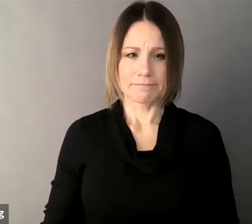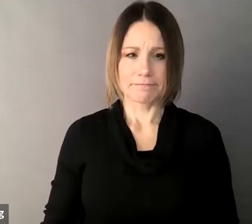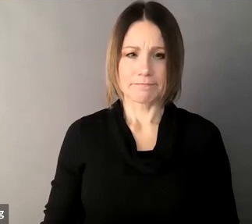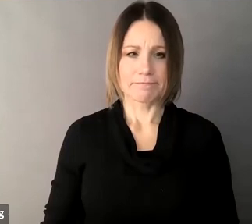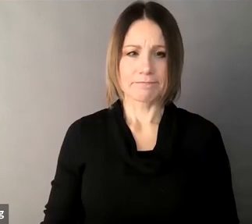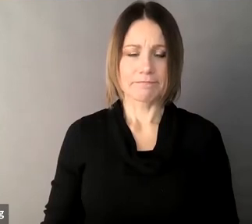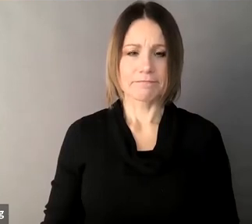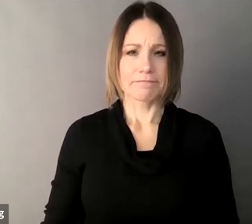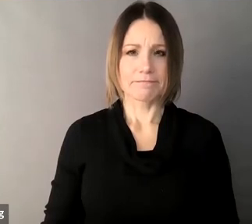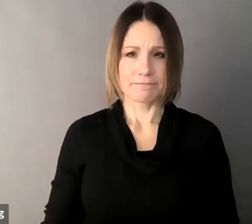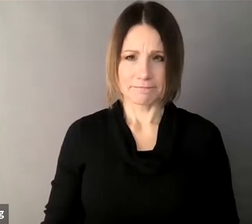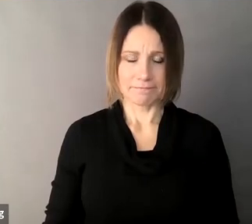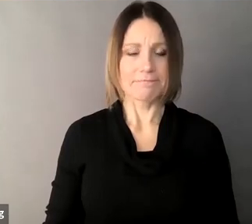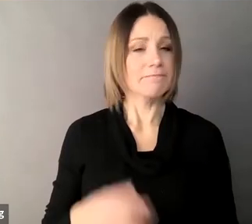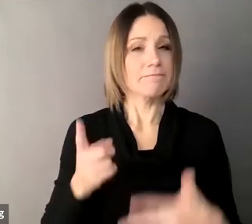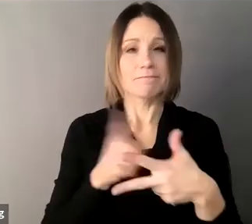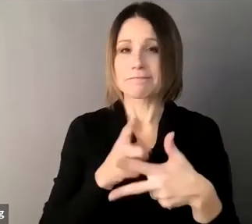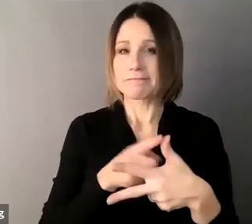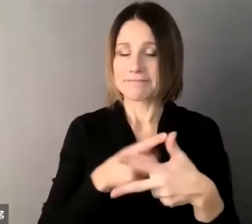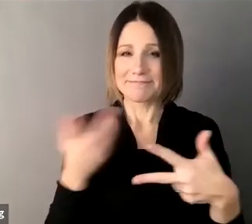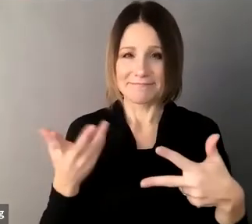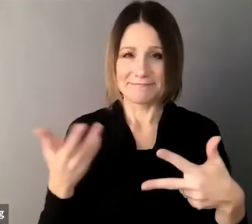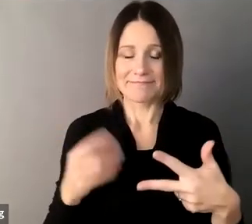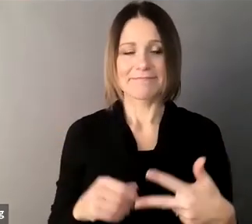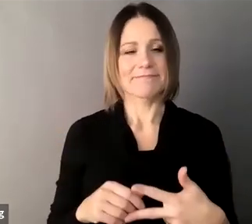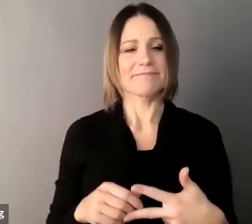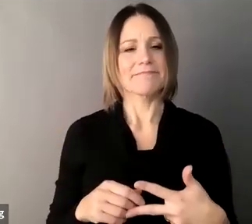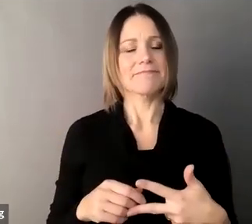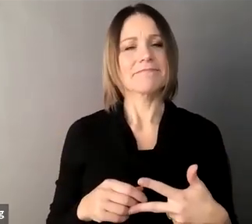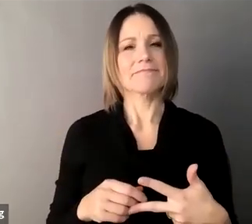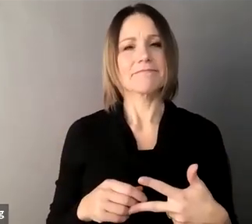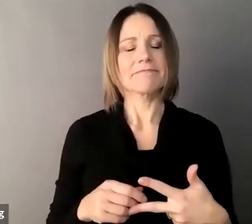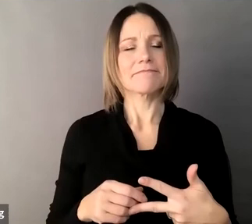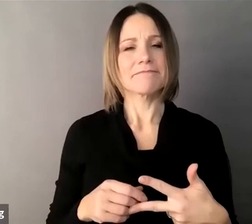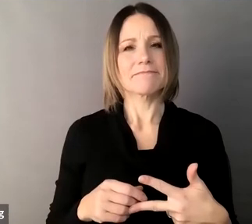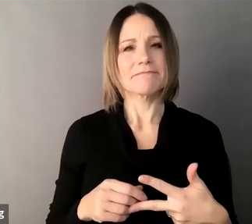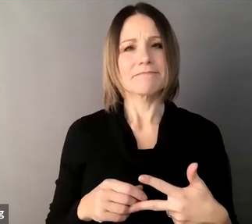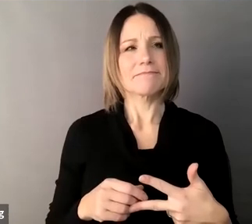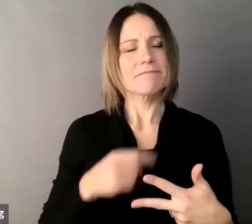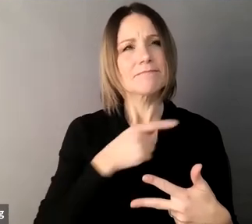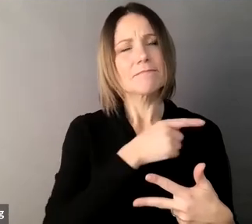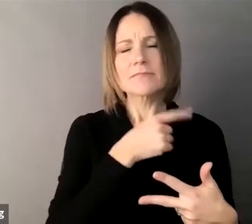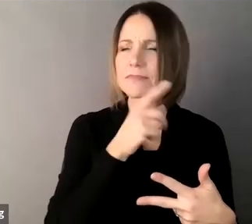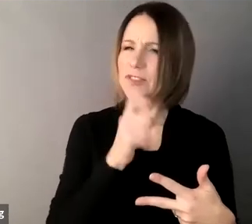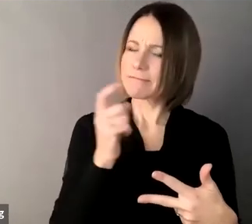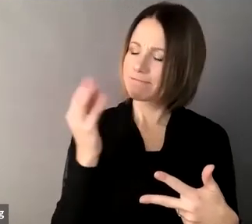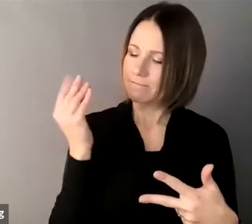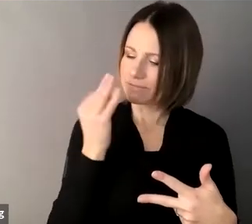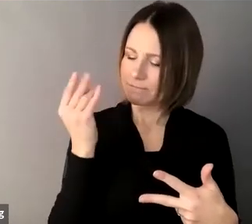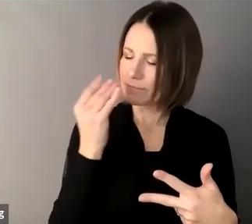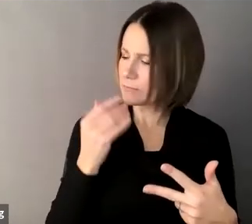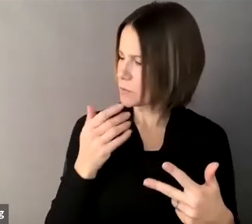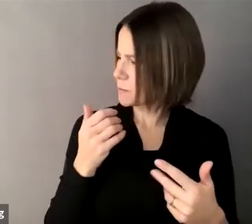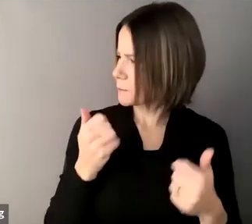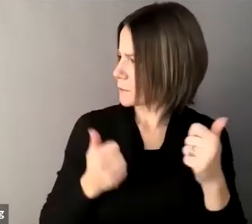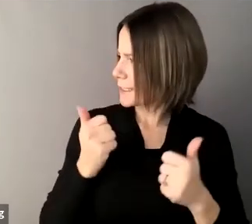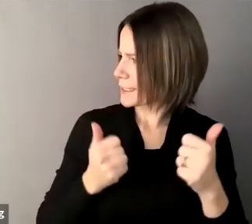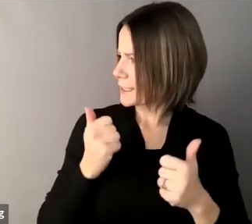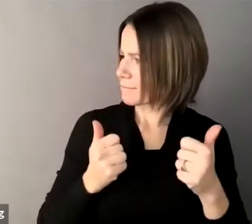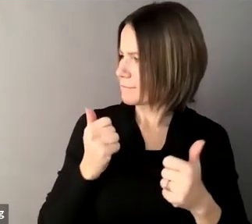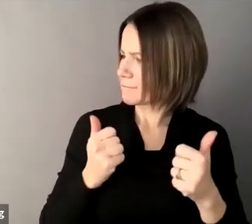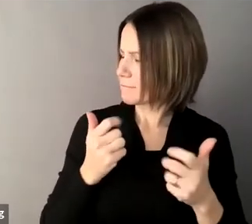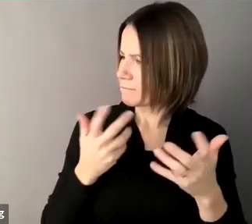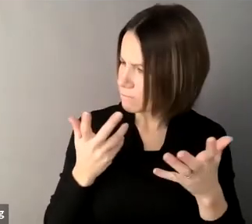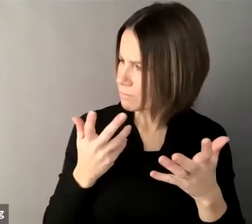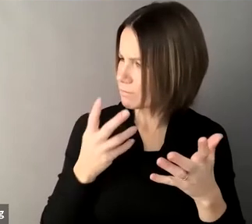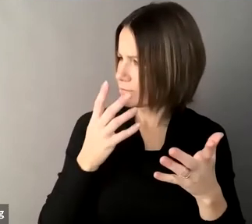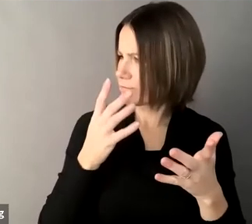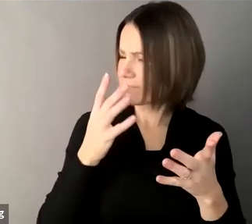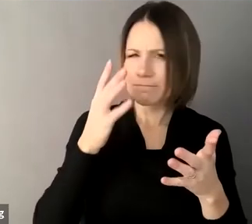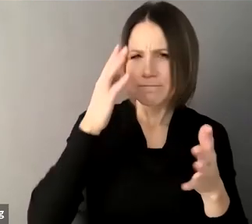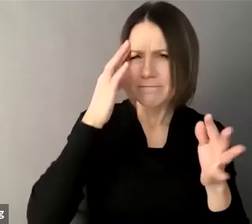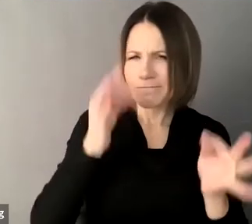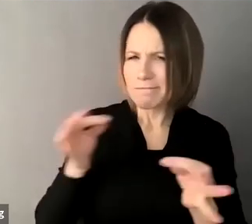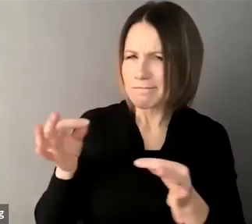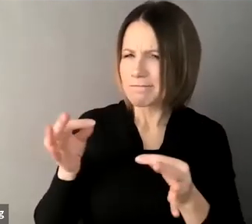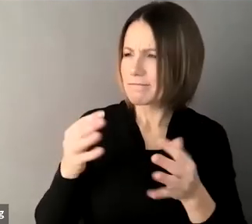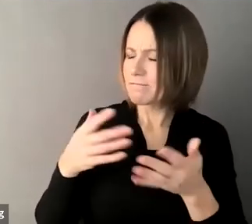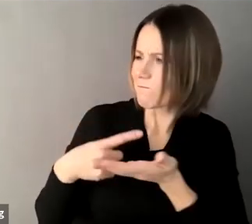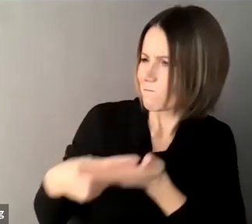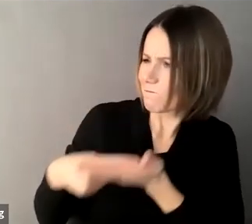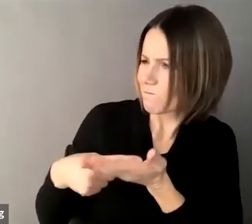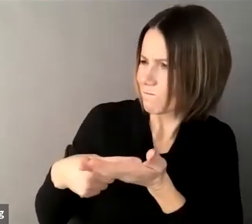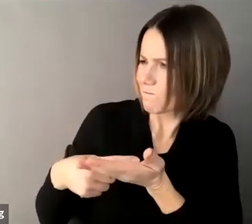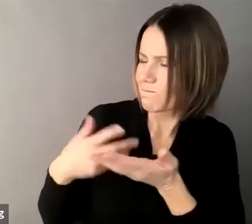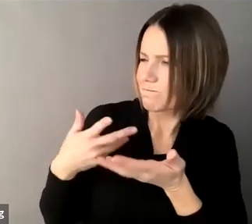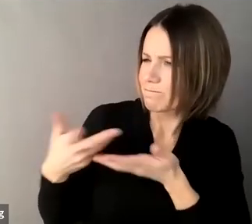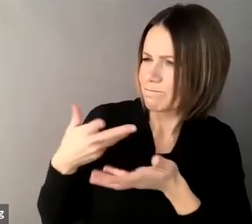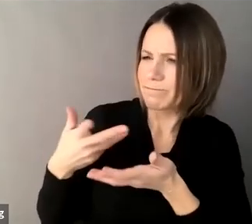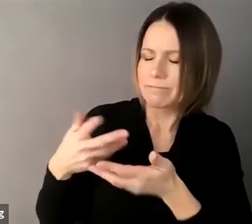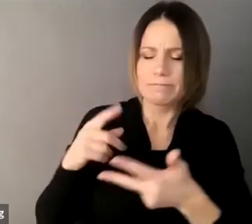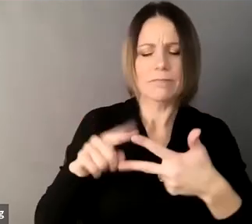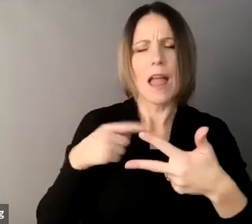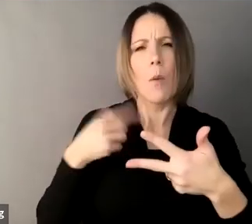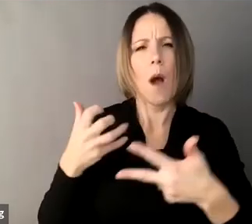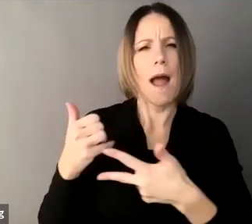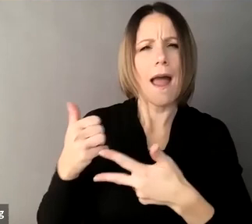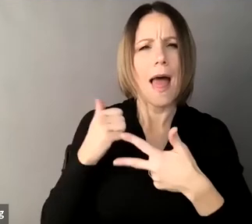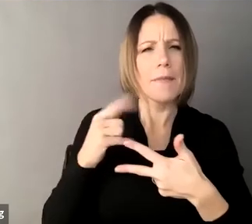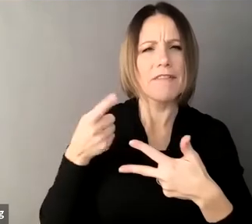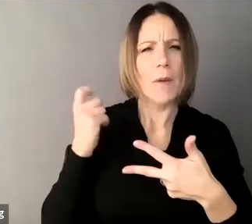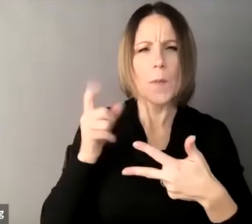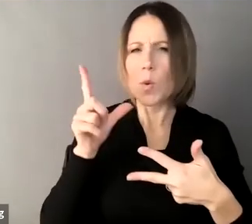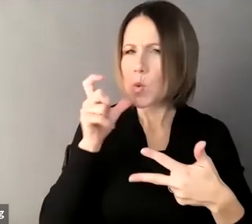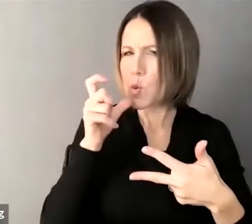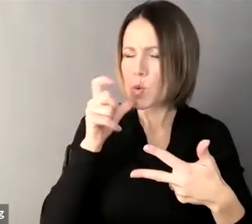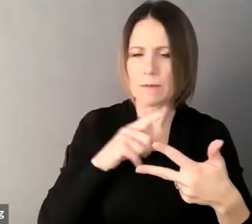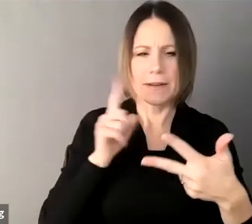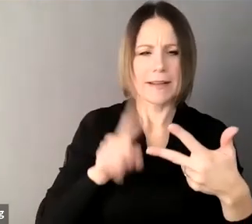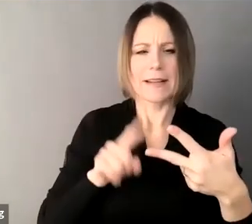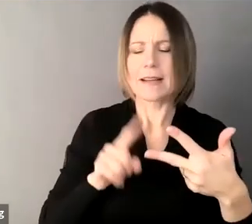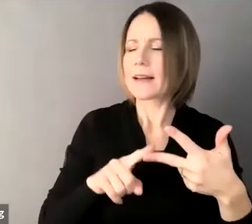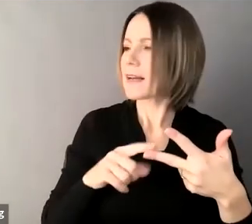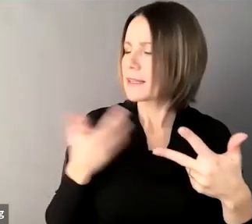okay one which discussion two who do I want help from and three what kind of help